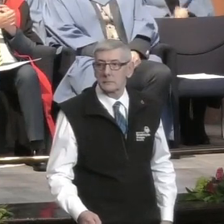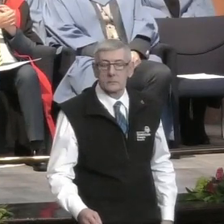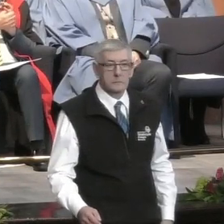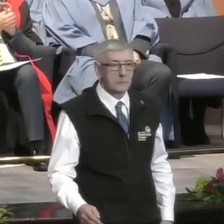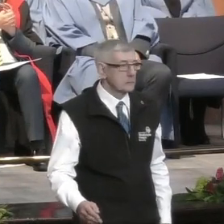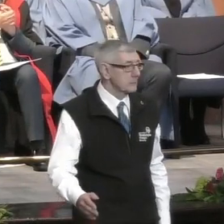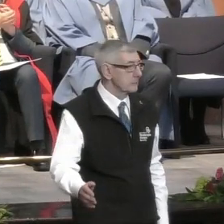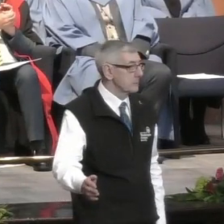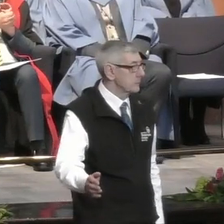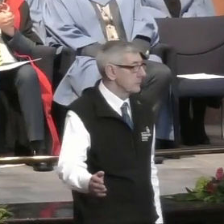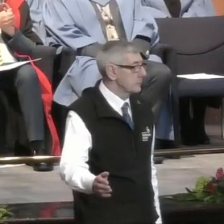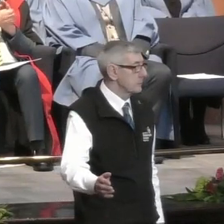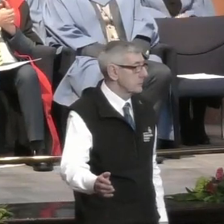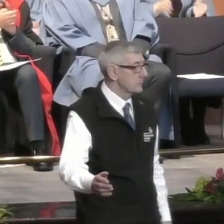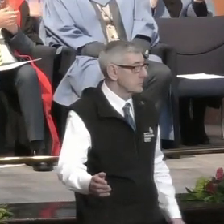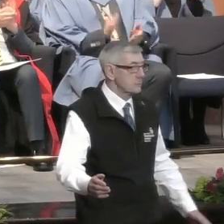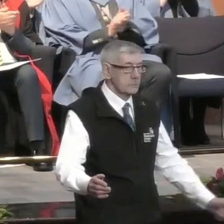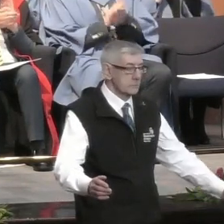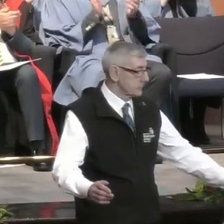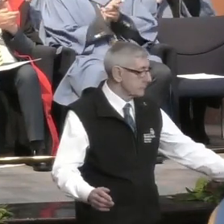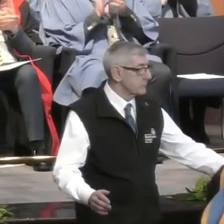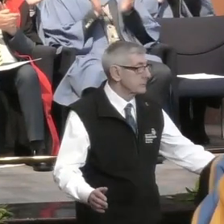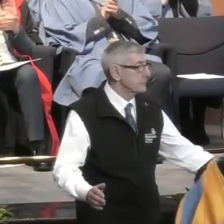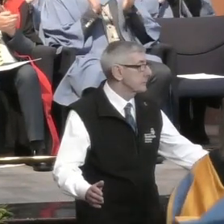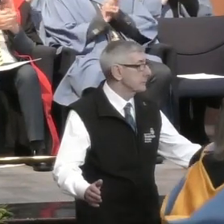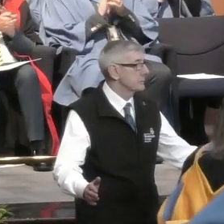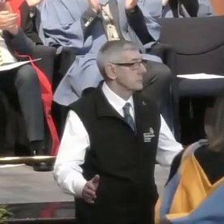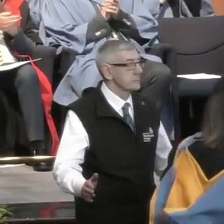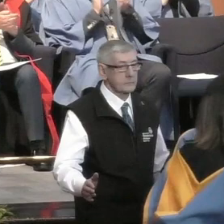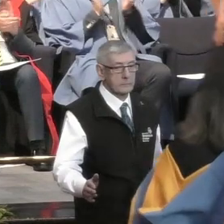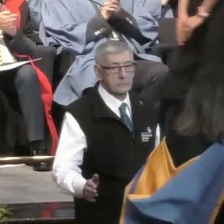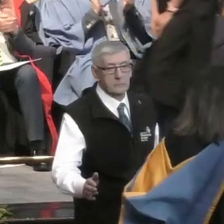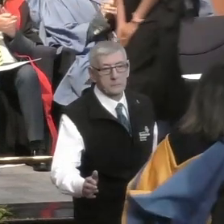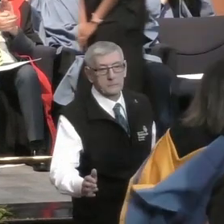Lucy Ngozi Nwafor. (AUDIENCE APPLAUDS)